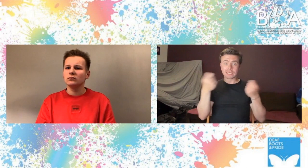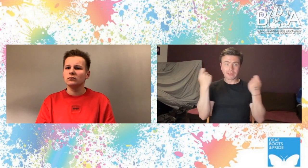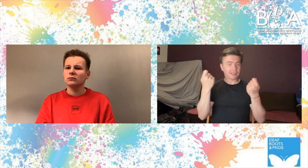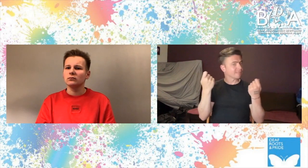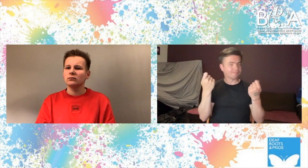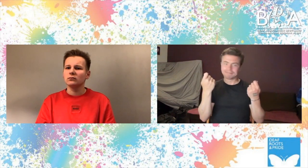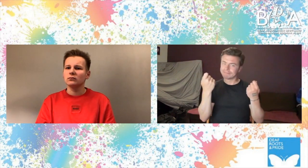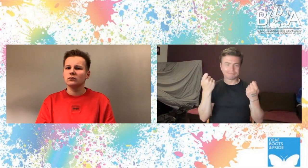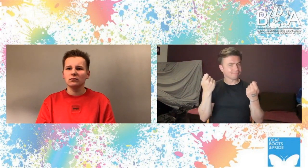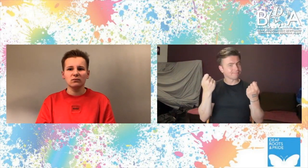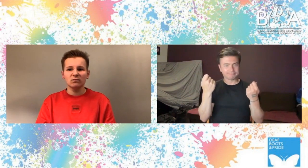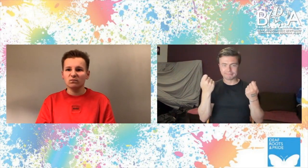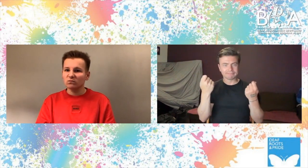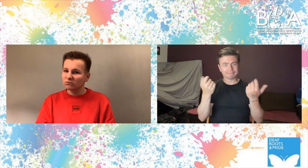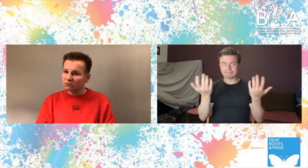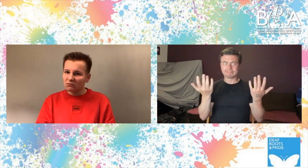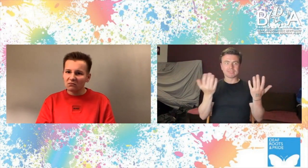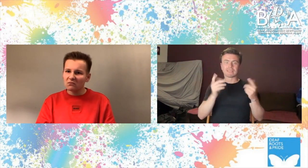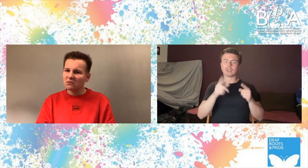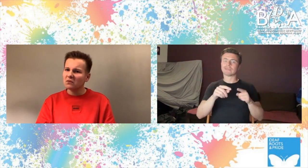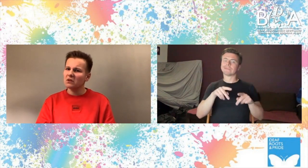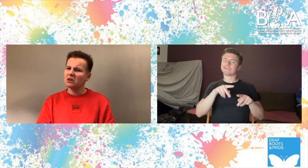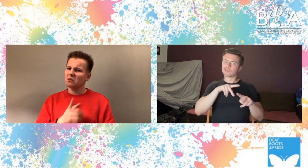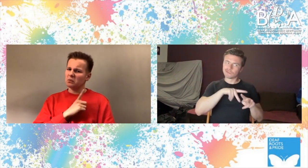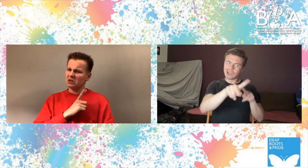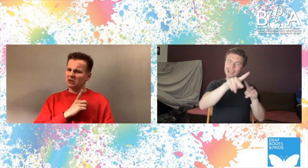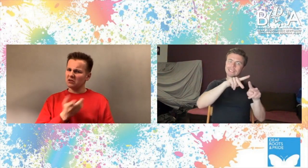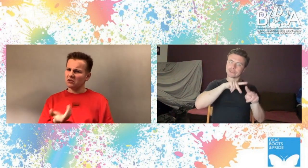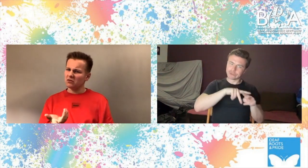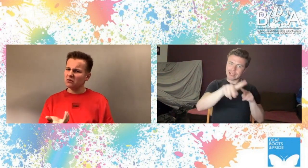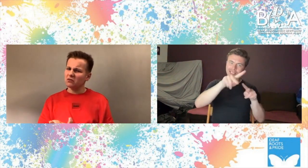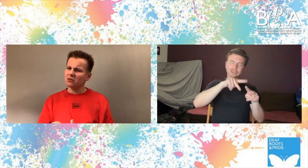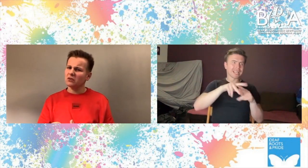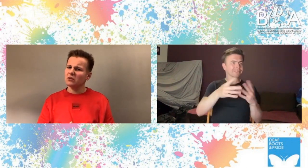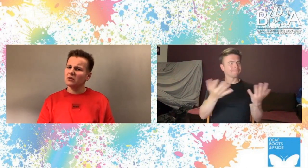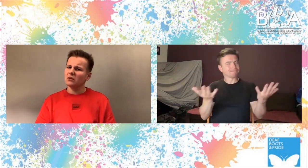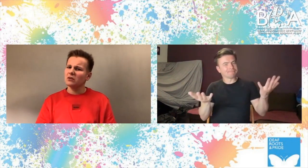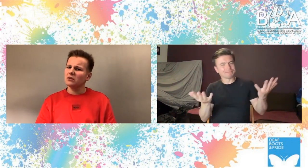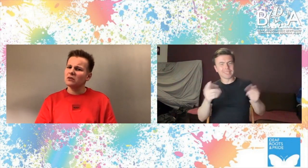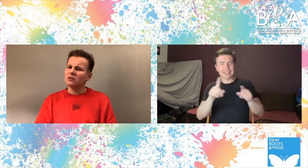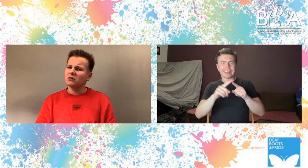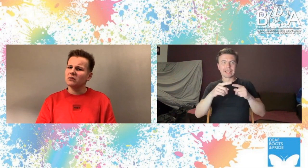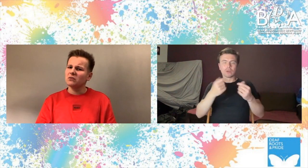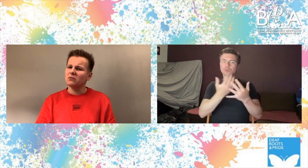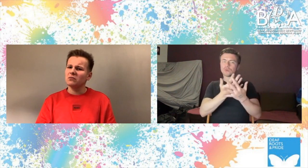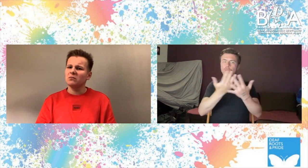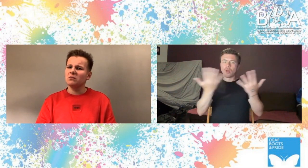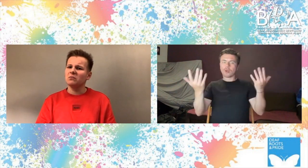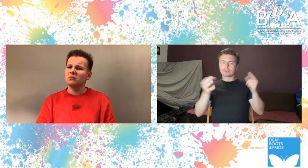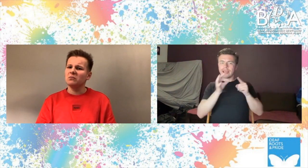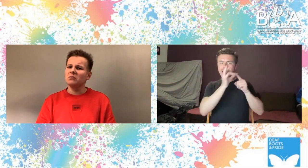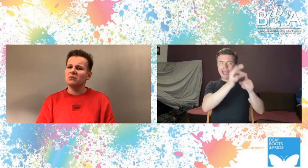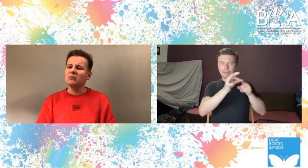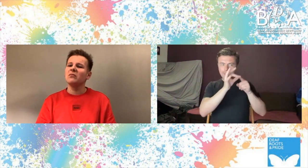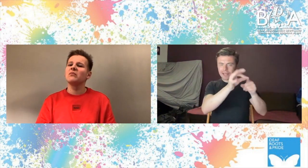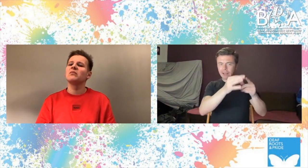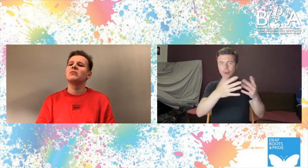always successful. You do have to just keep trying. It’s a lot of applications